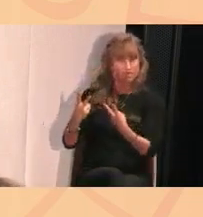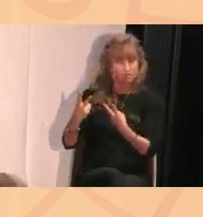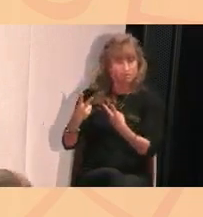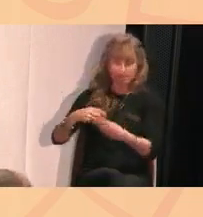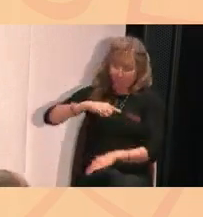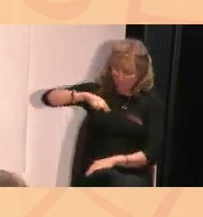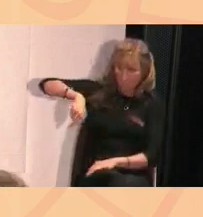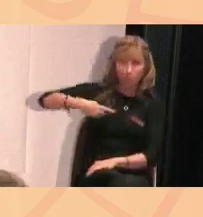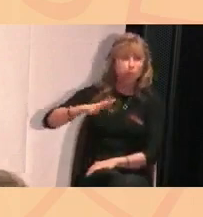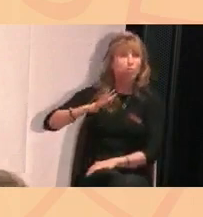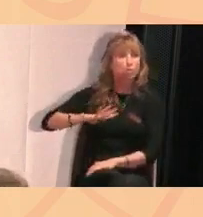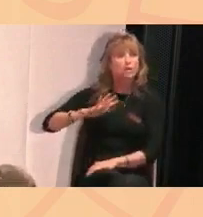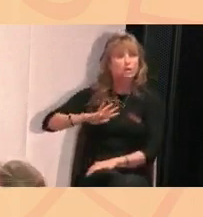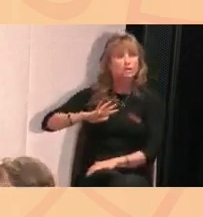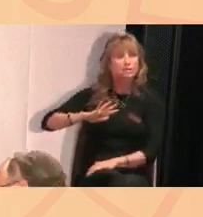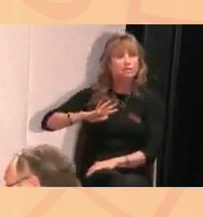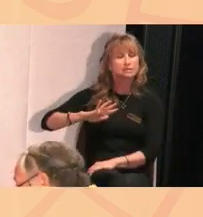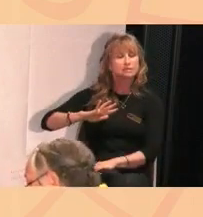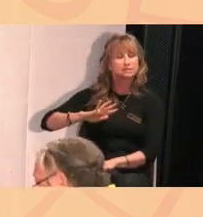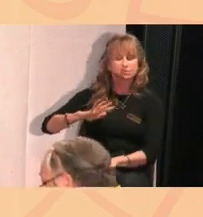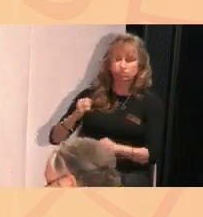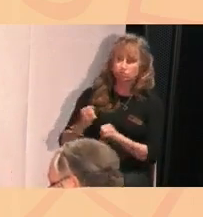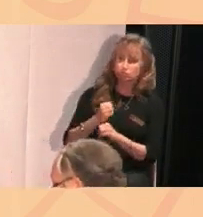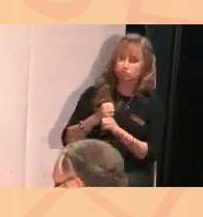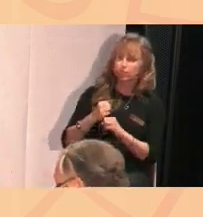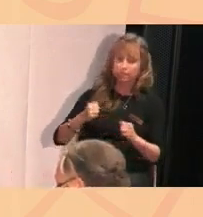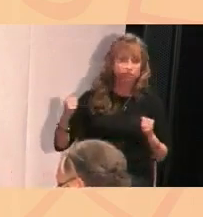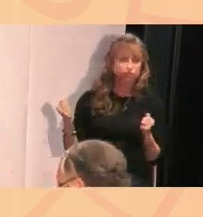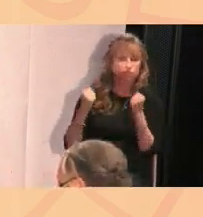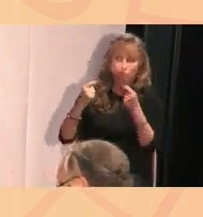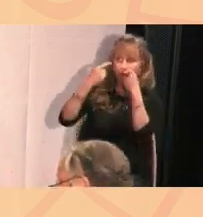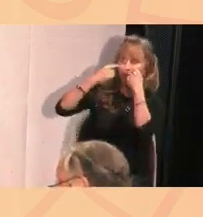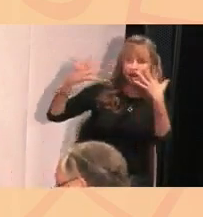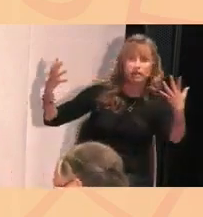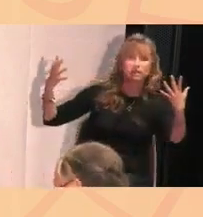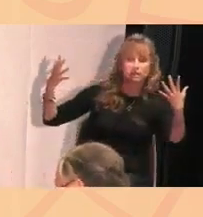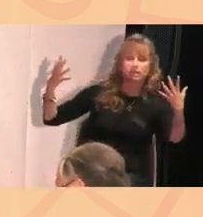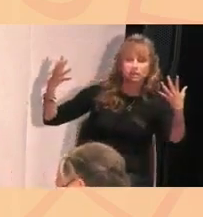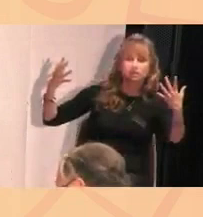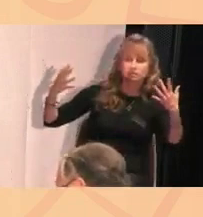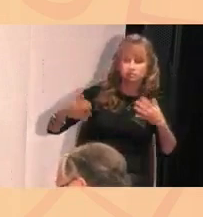They needed support. Cuba needed support for us to be there,